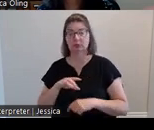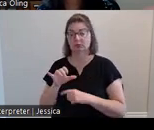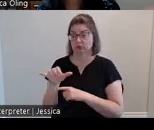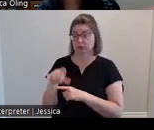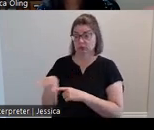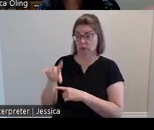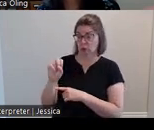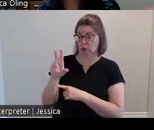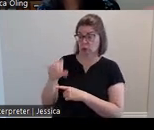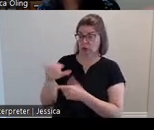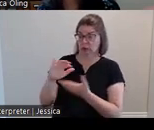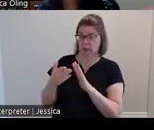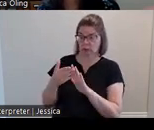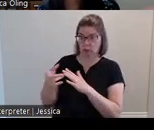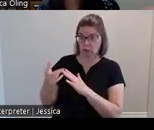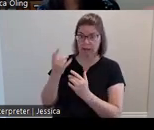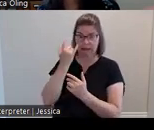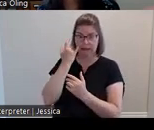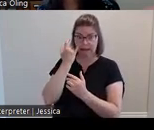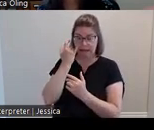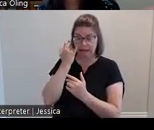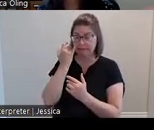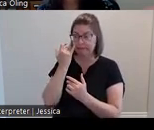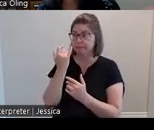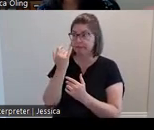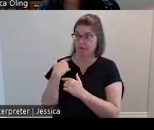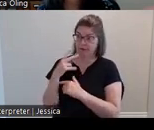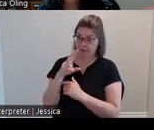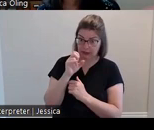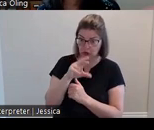So what do you do when you have a vendor that's not moving forward?